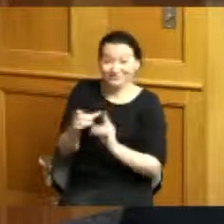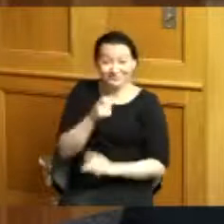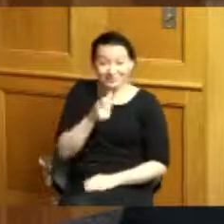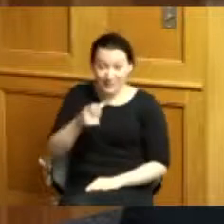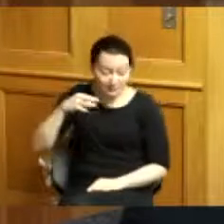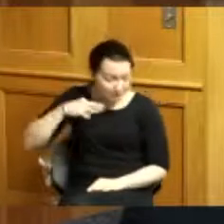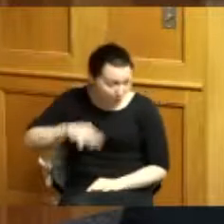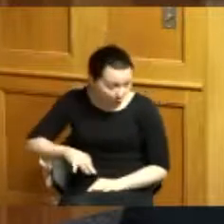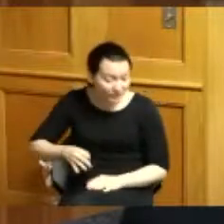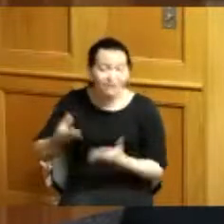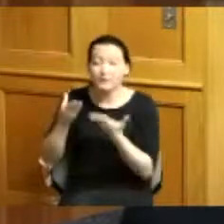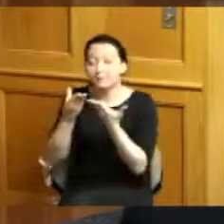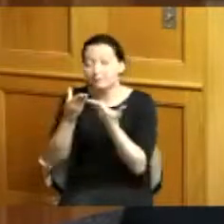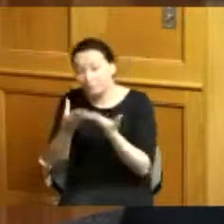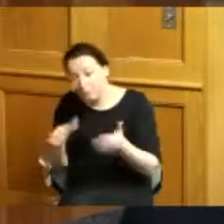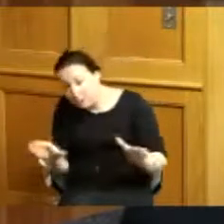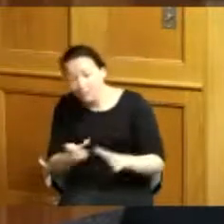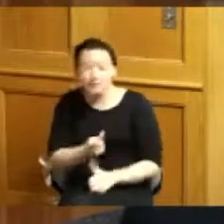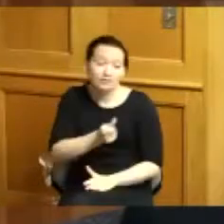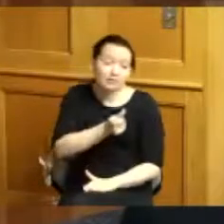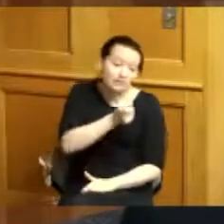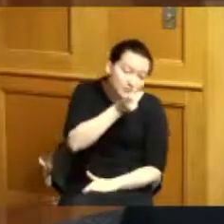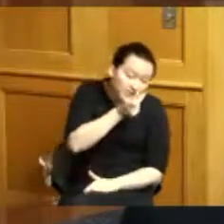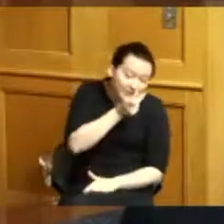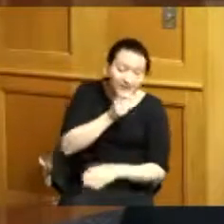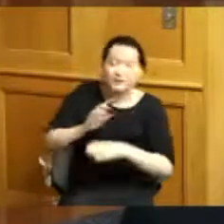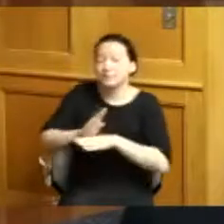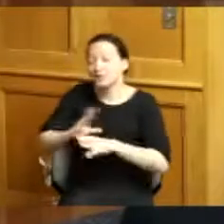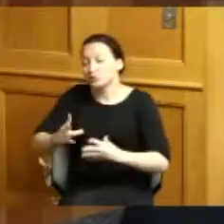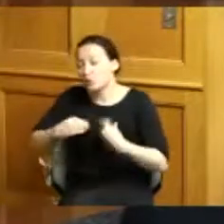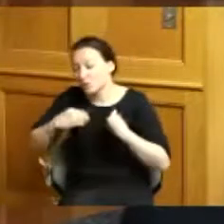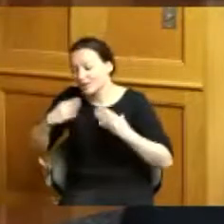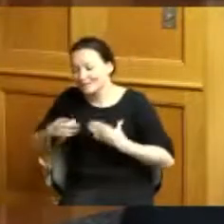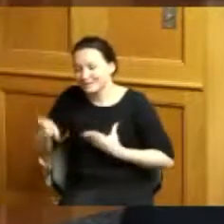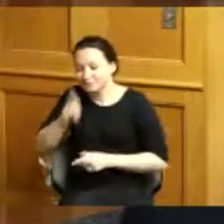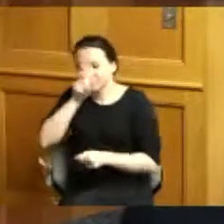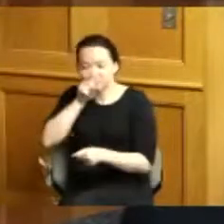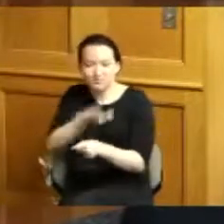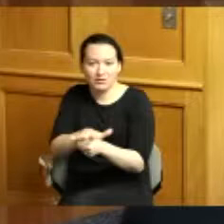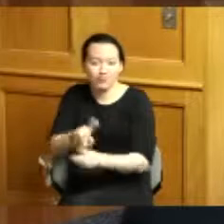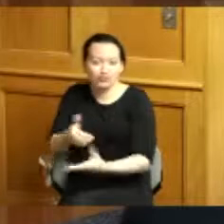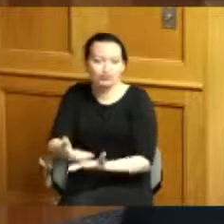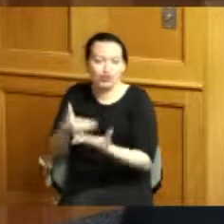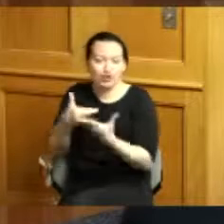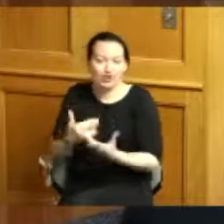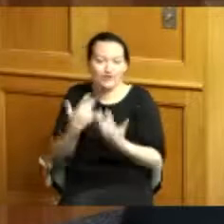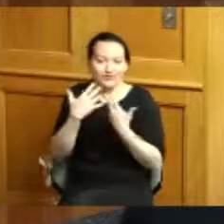public private business owners pledging to have a recovery friendly workplace where we